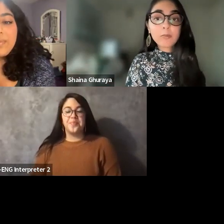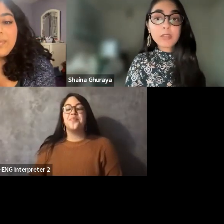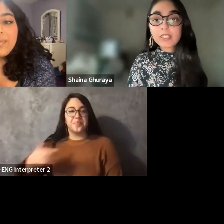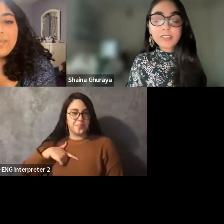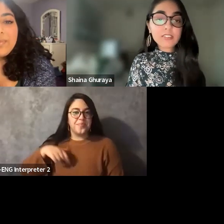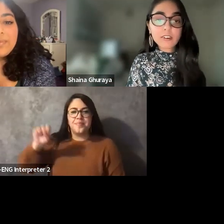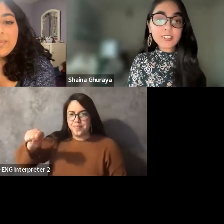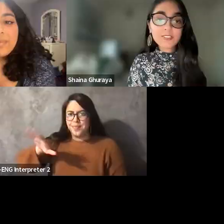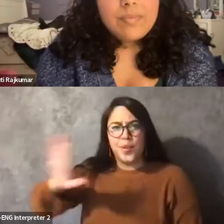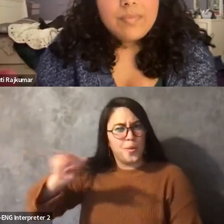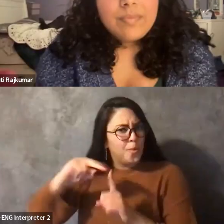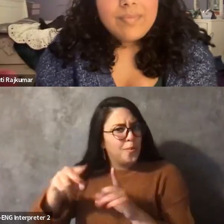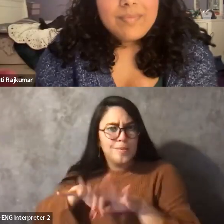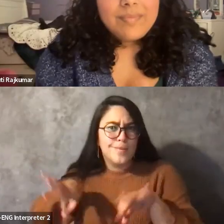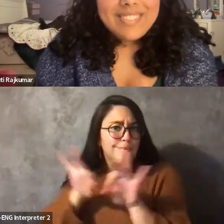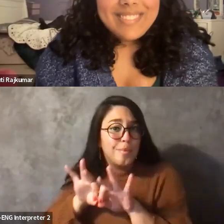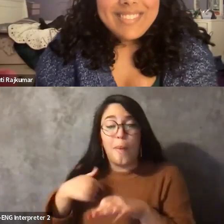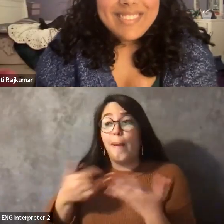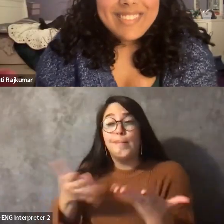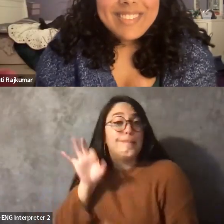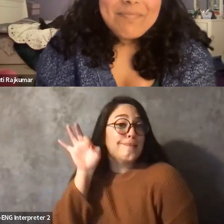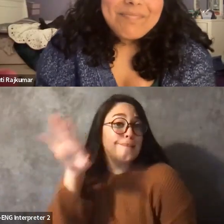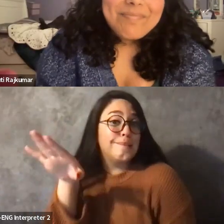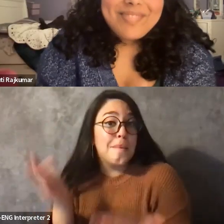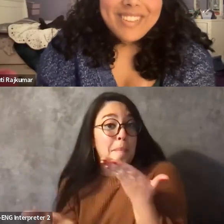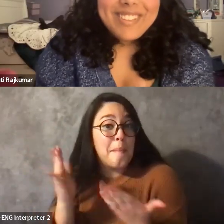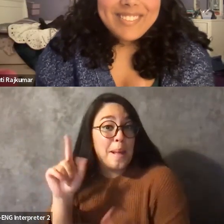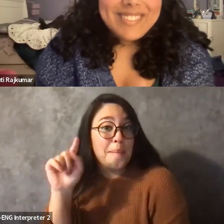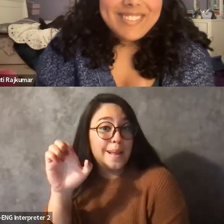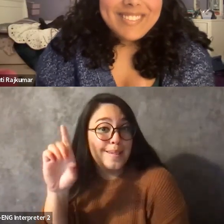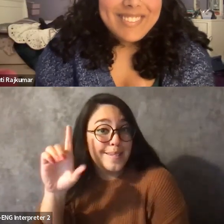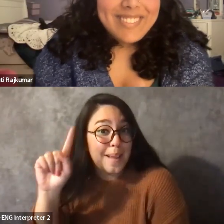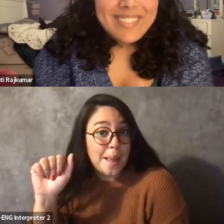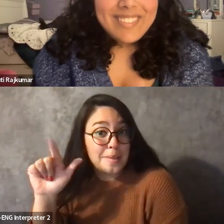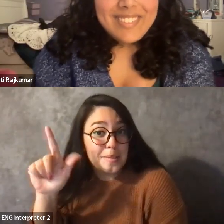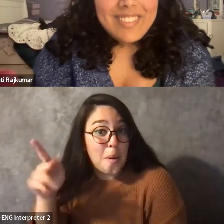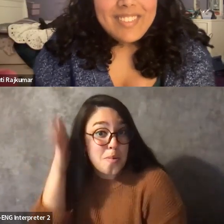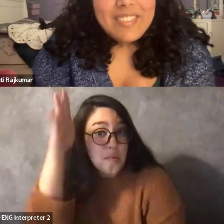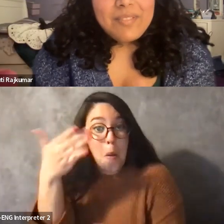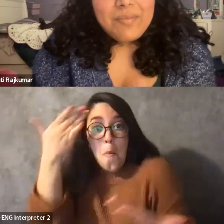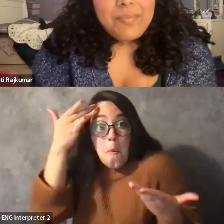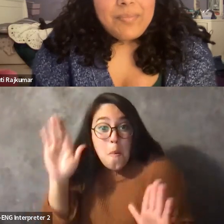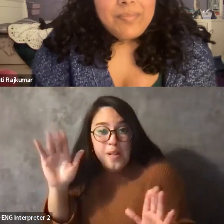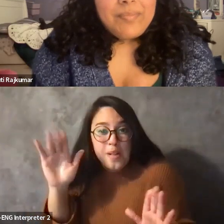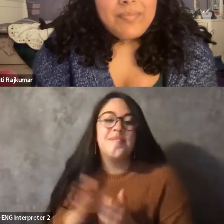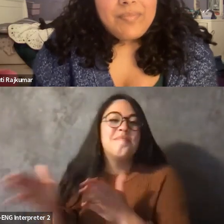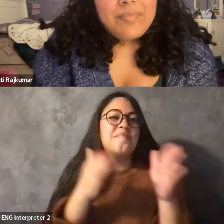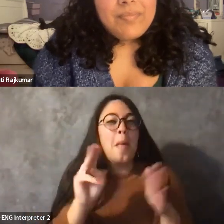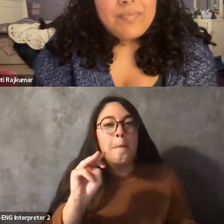Maybe a Ted Talk is in your future. Who knows? Melissa, so I have a specific question for you.